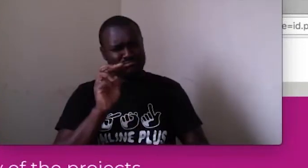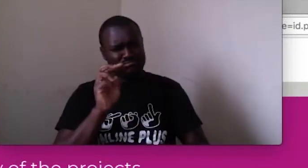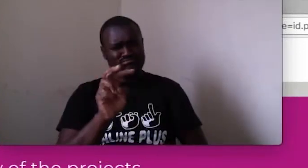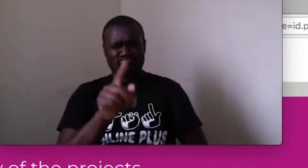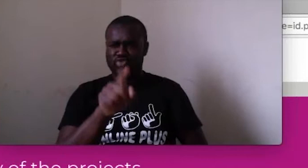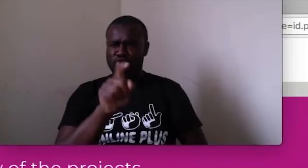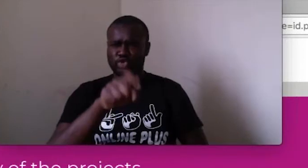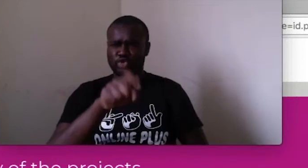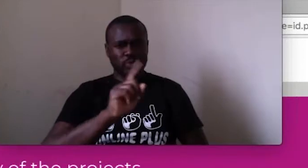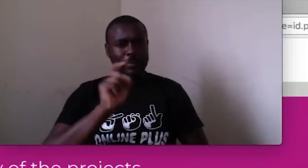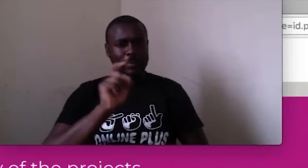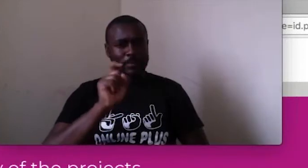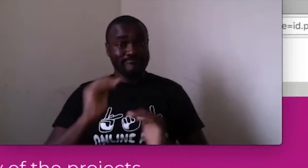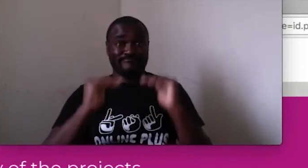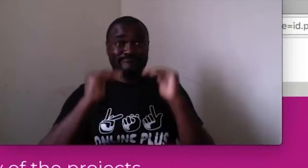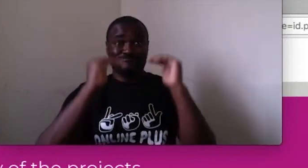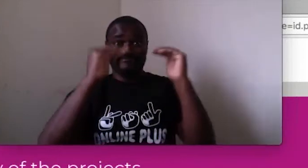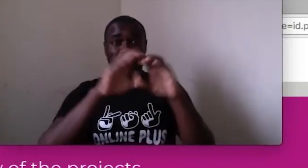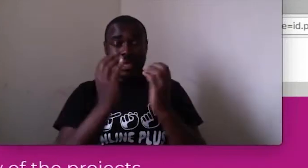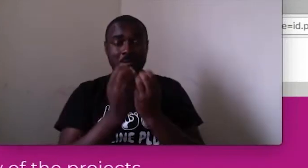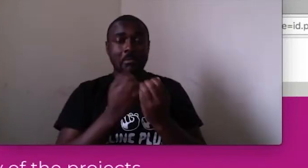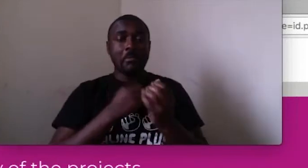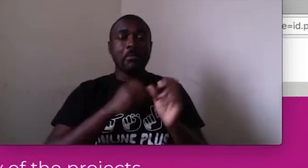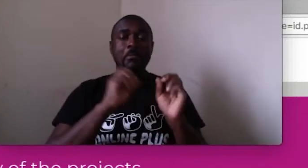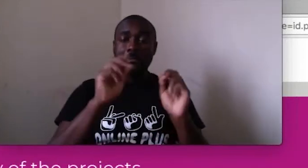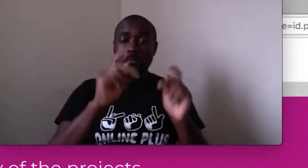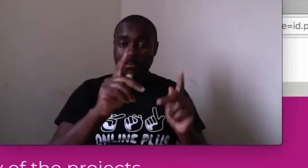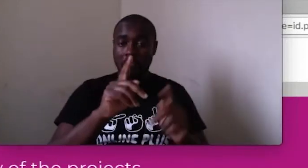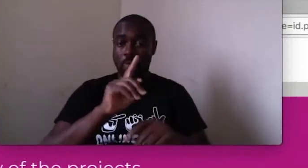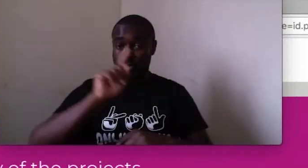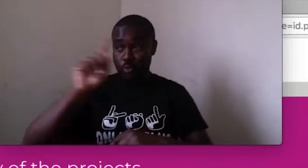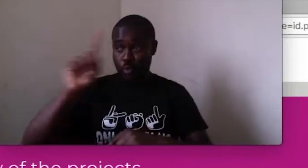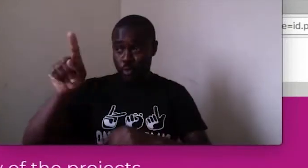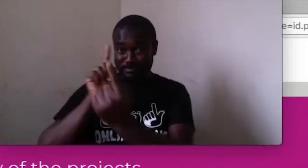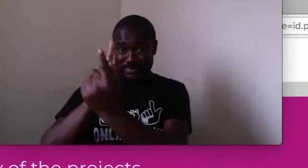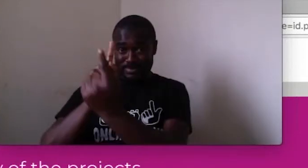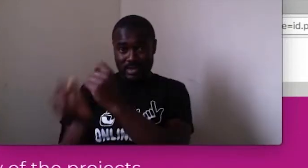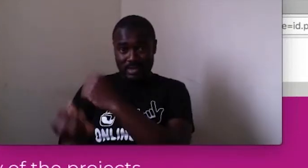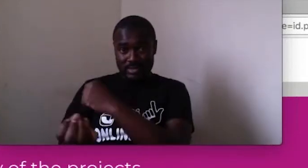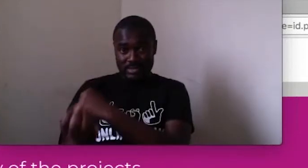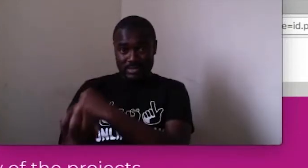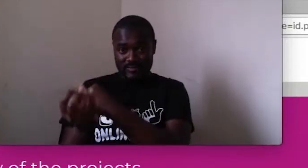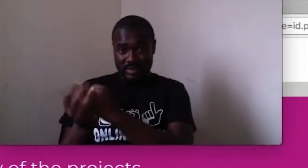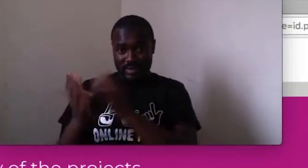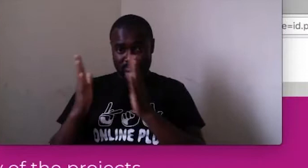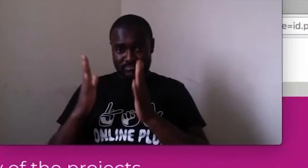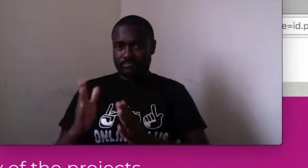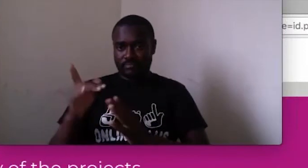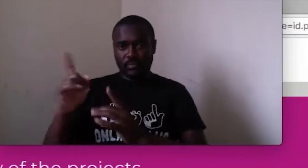I used to really see how the college will these ideas I believe fared wel in it